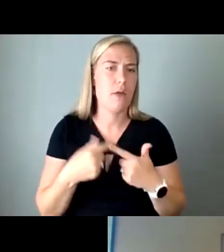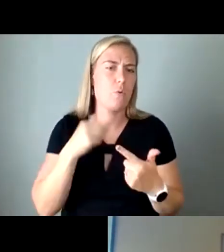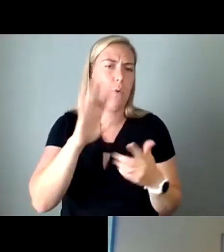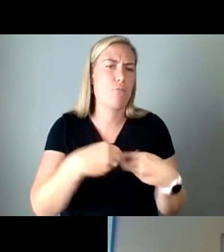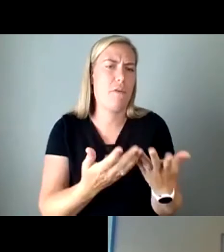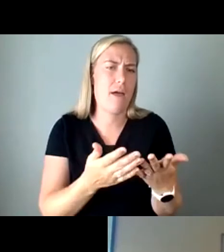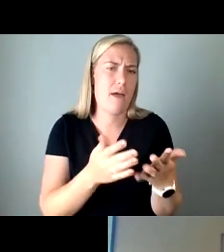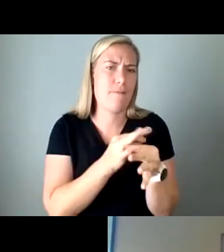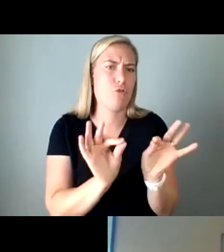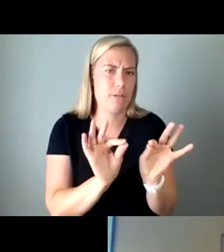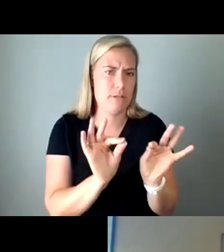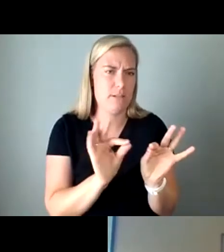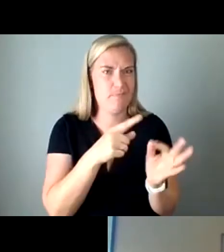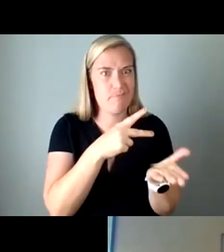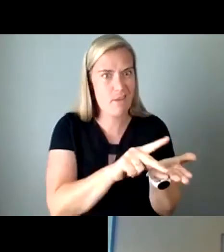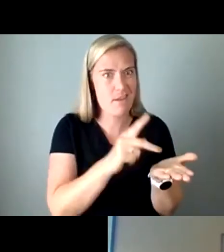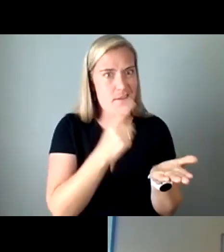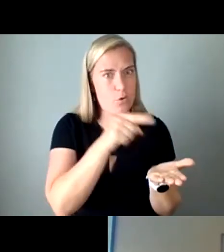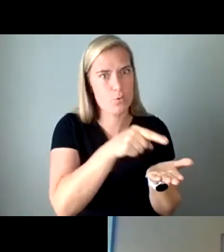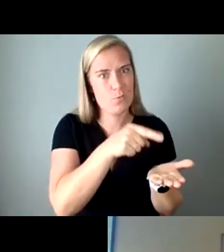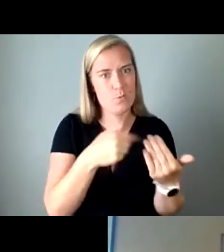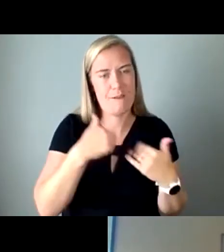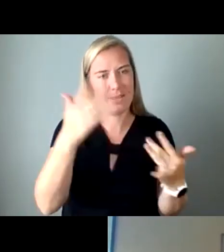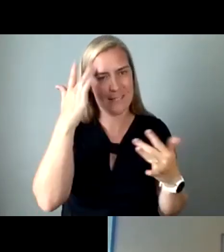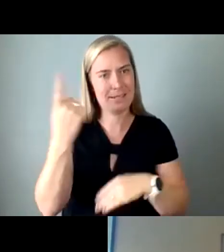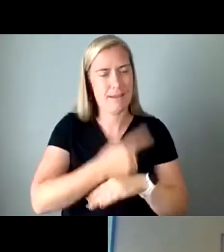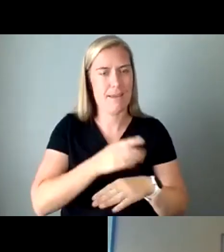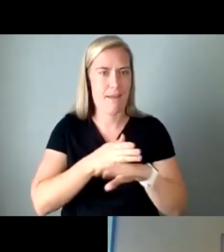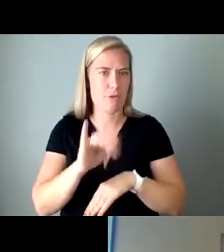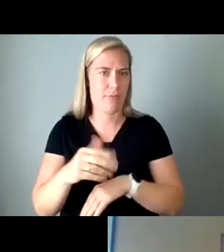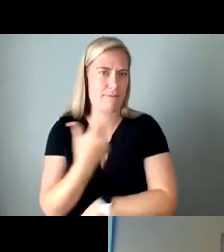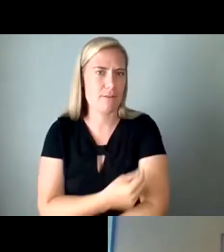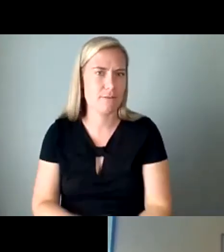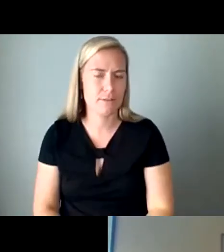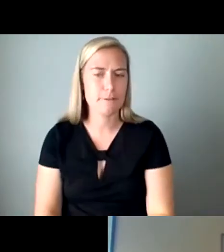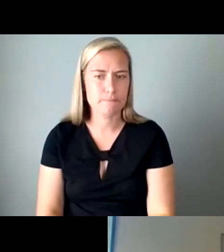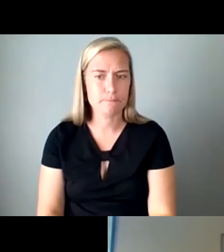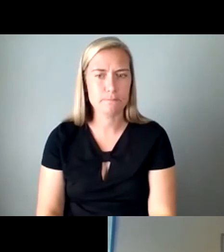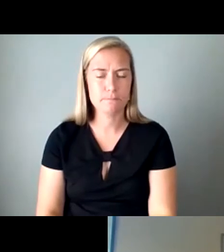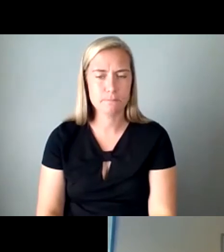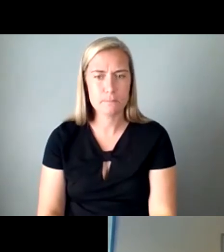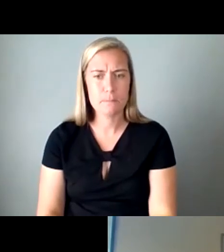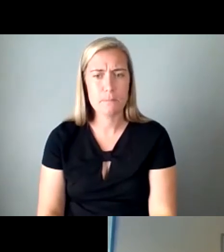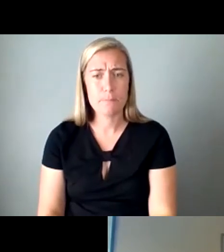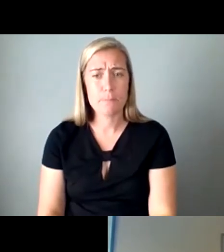following that vaccine. We did make the decision, should we end up in a situation, when